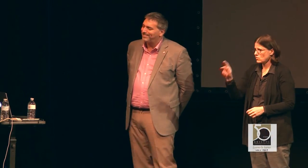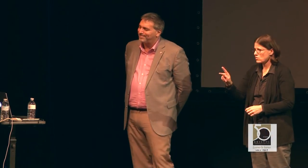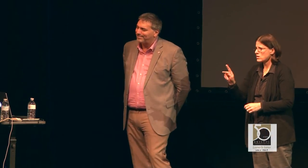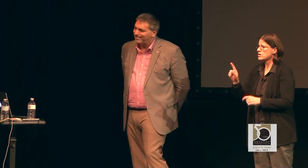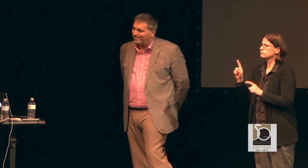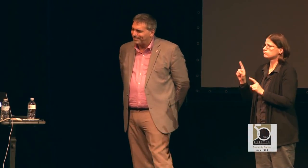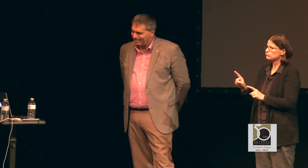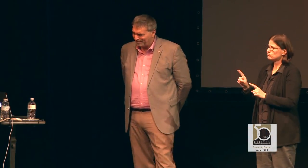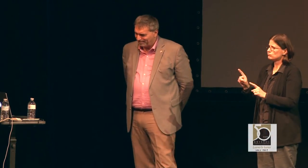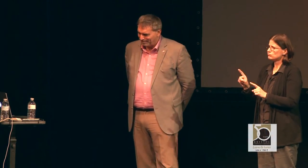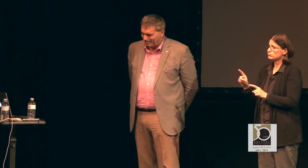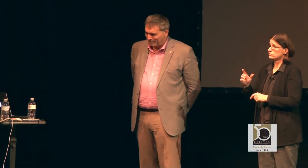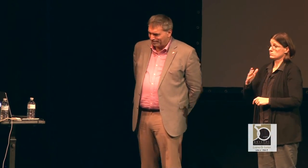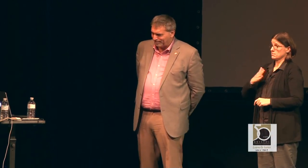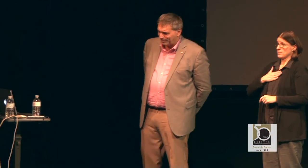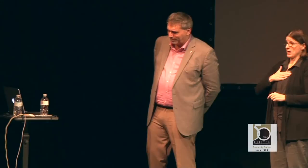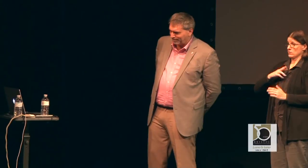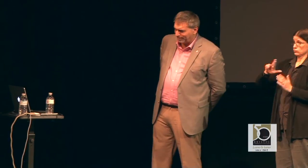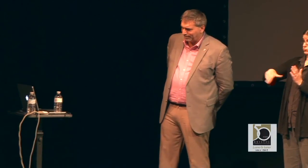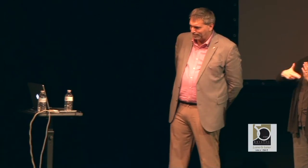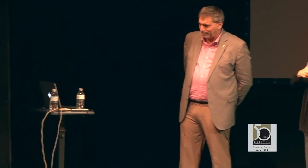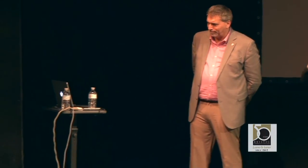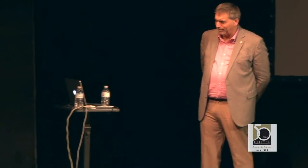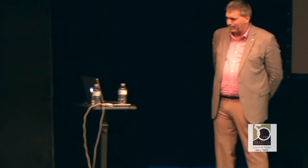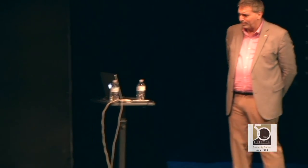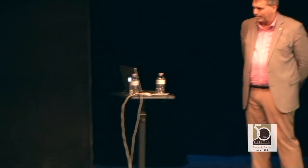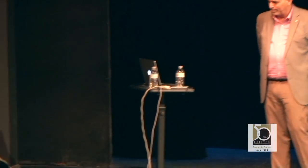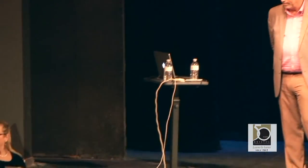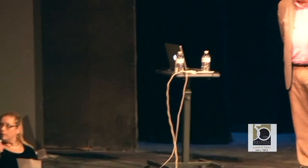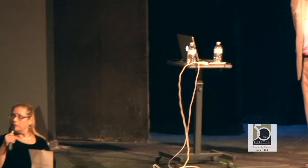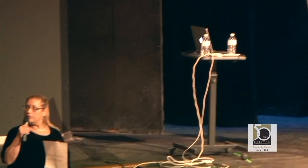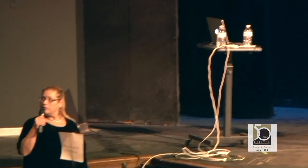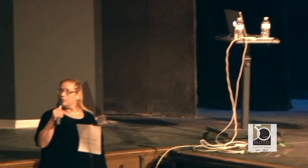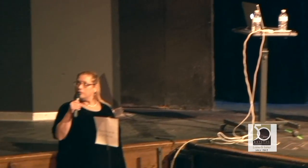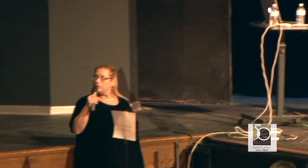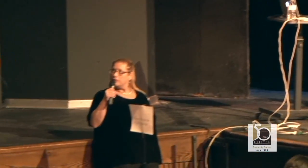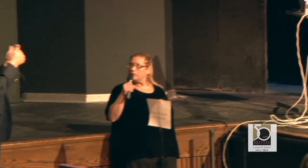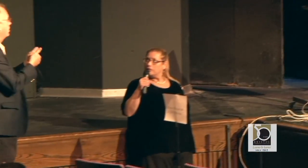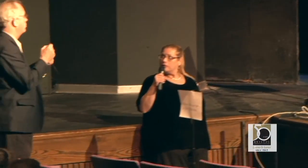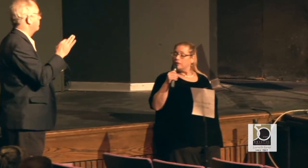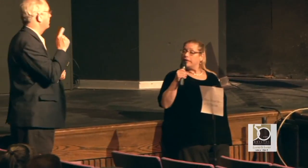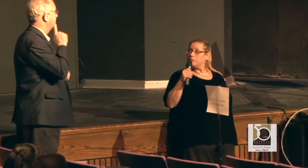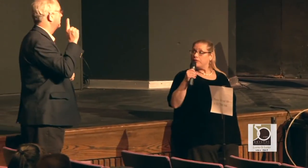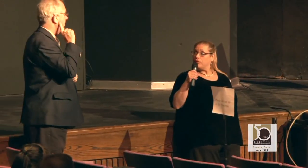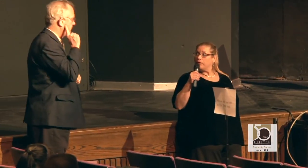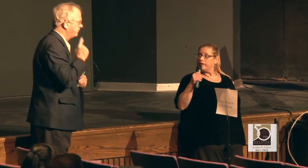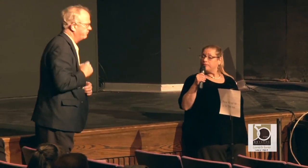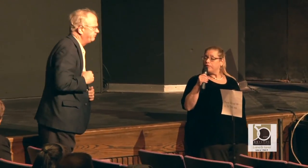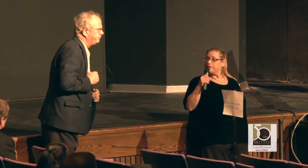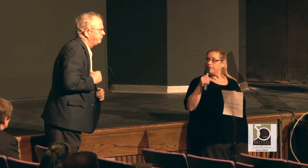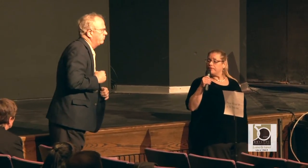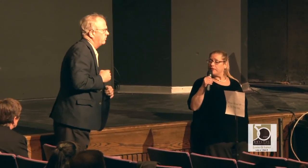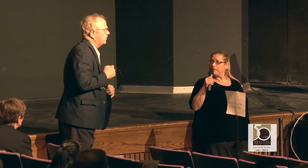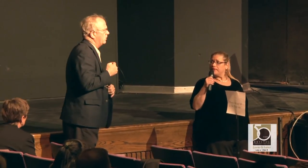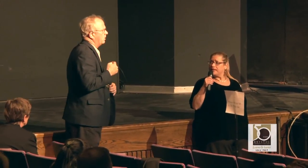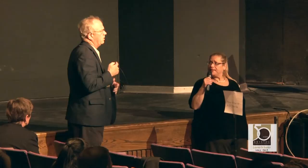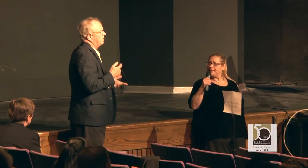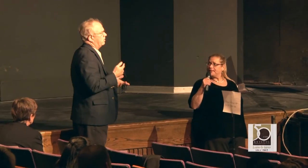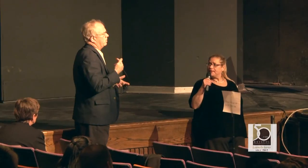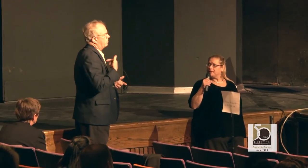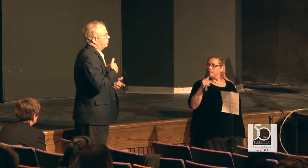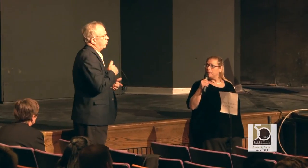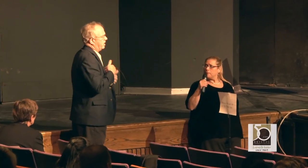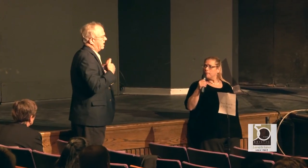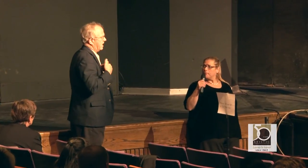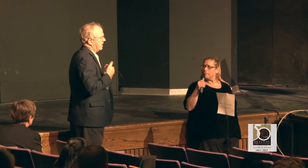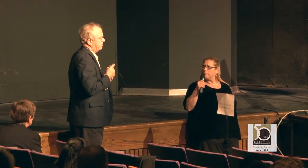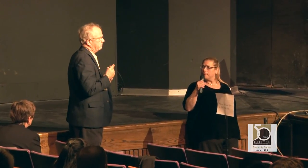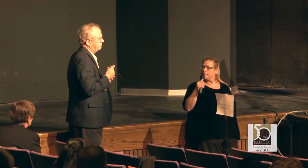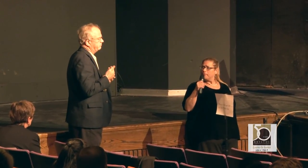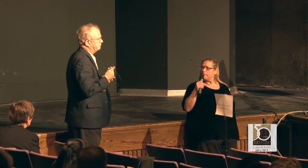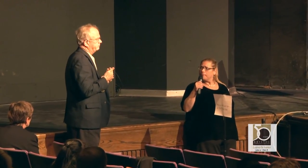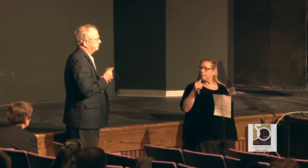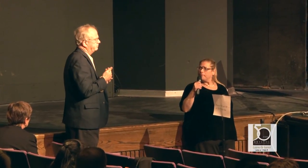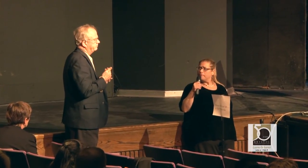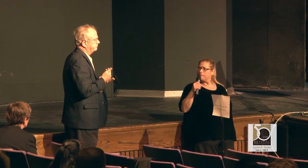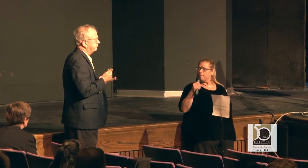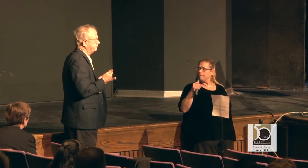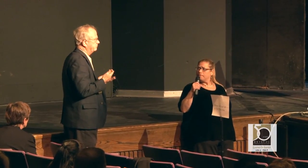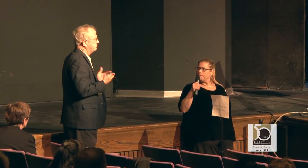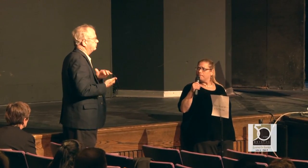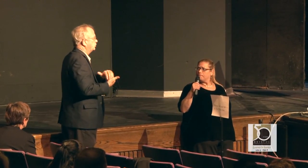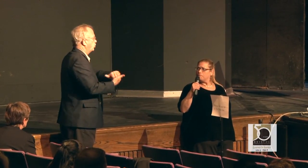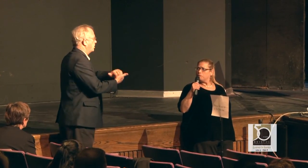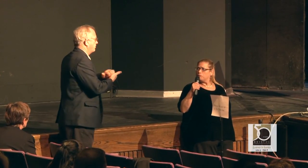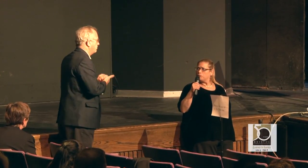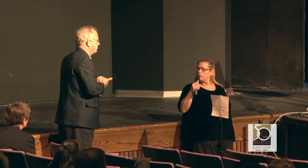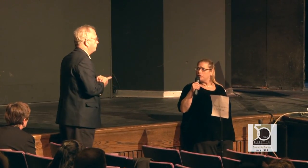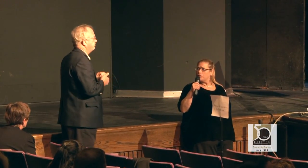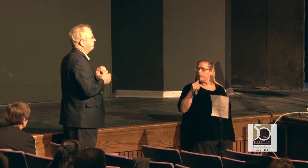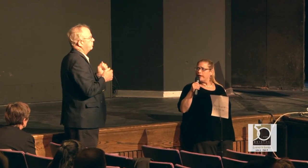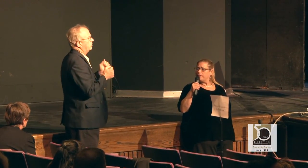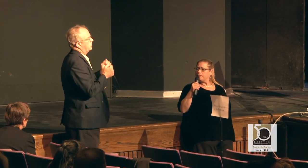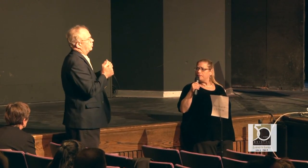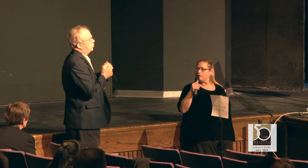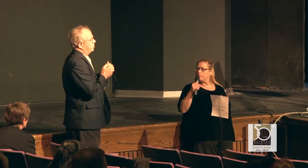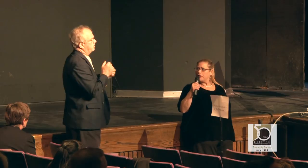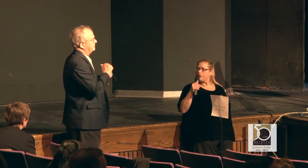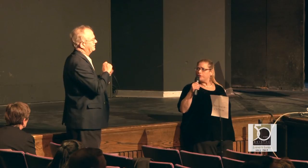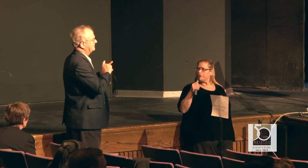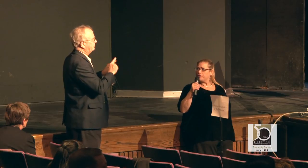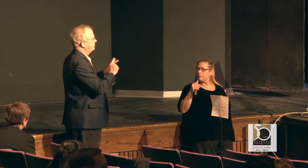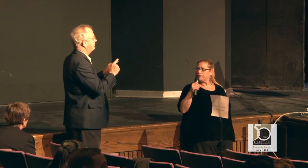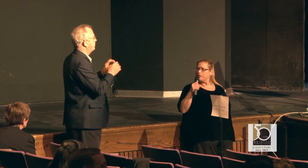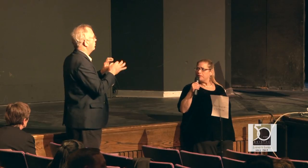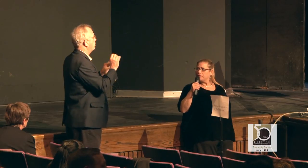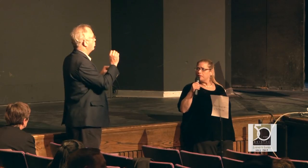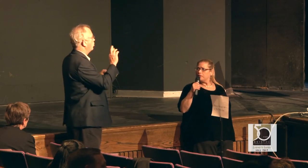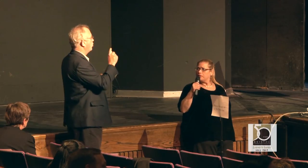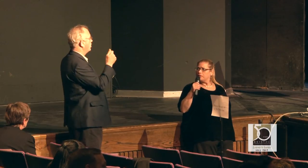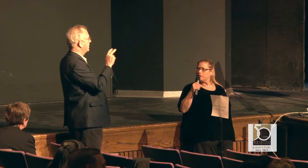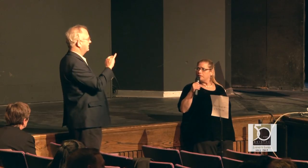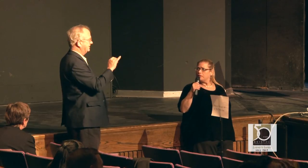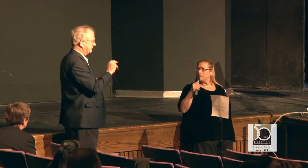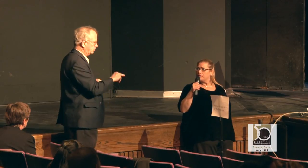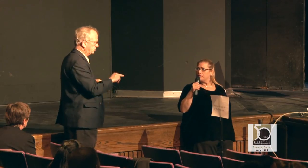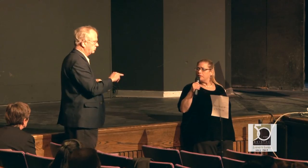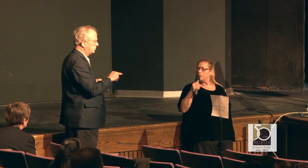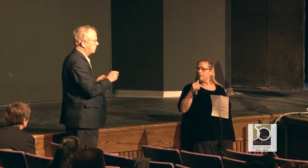Okay, well, in my role as president of MSAD, we have partnerships with